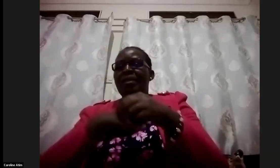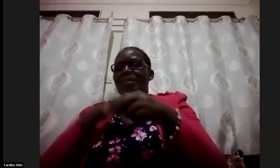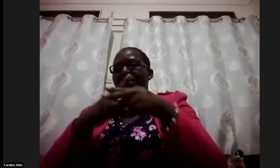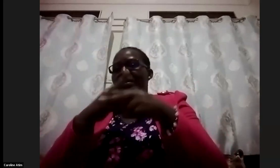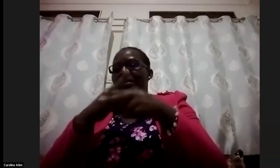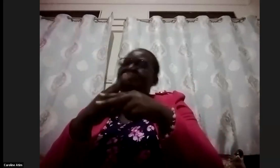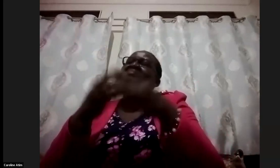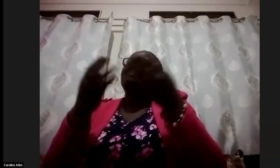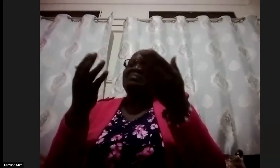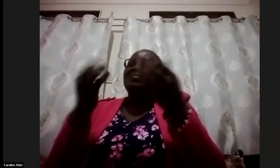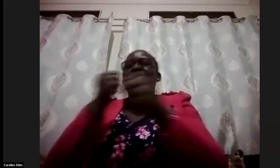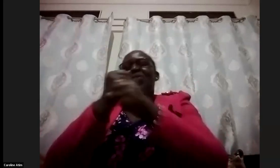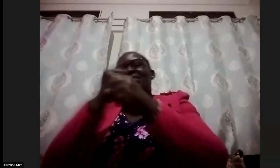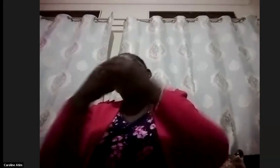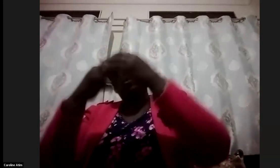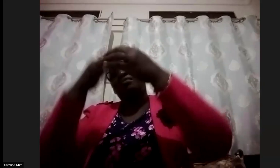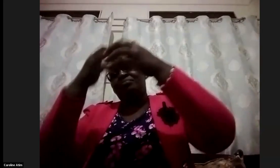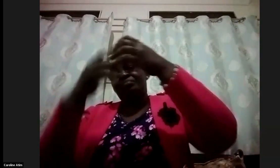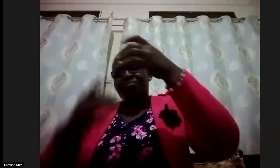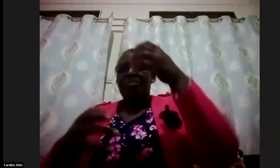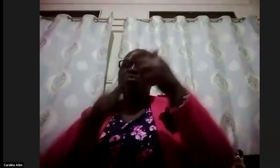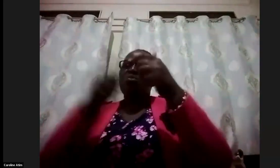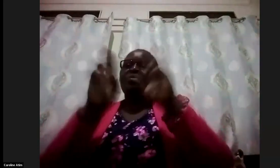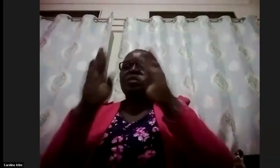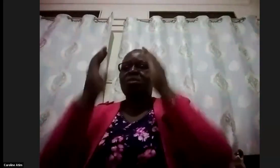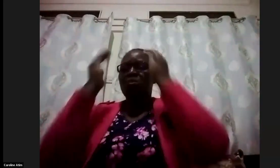As my name has been mentioned